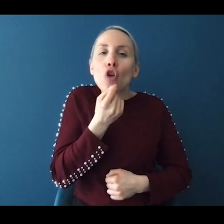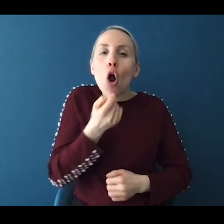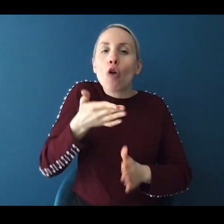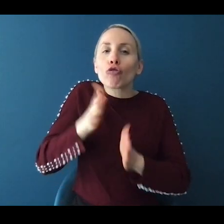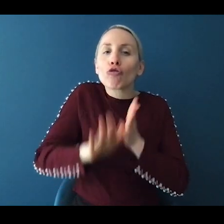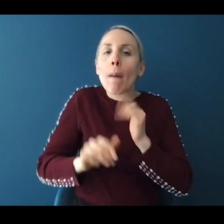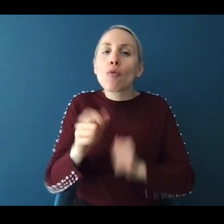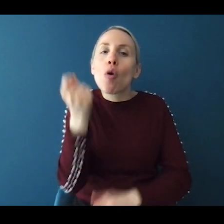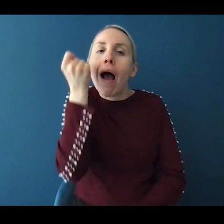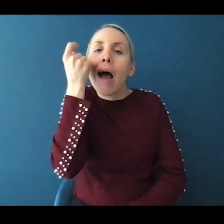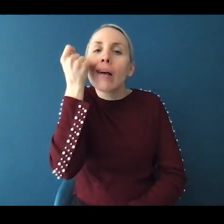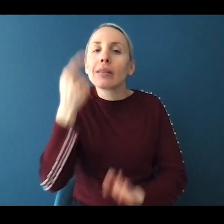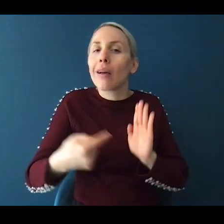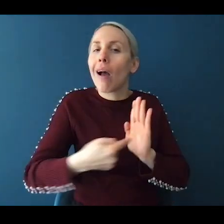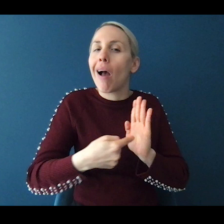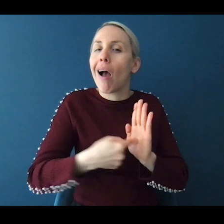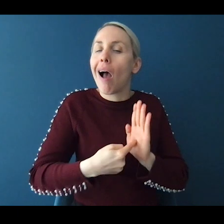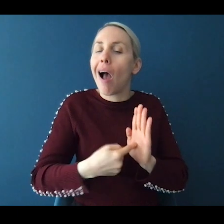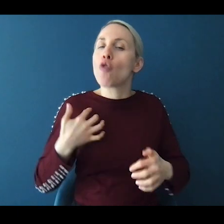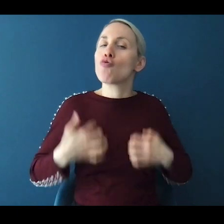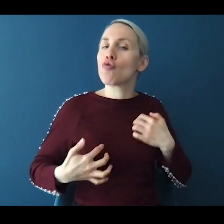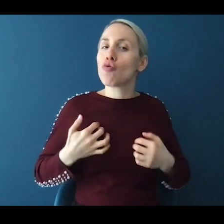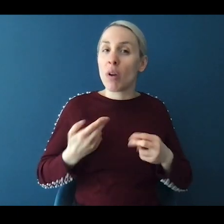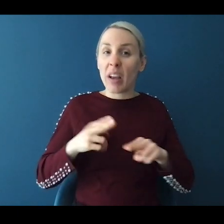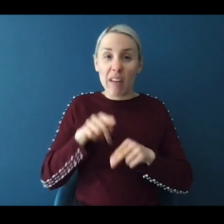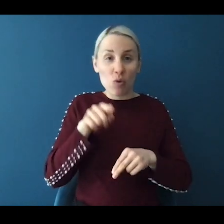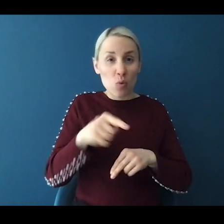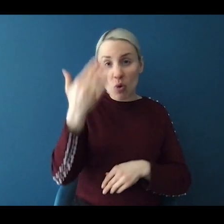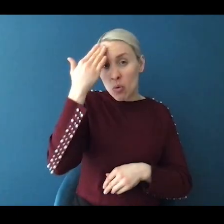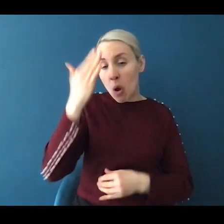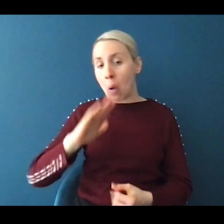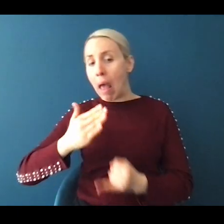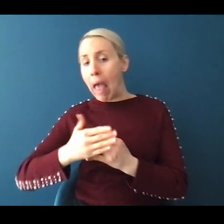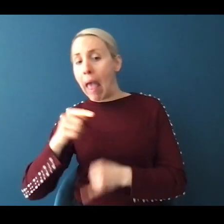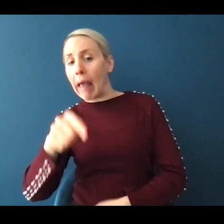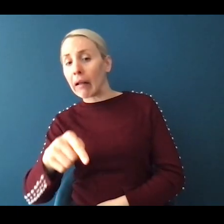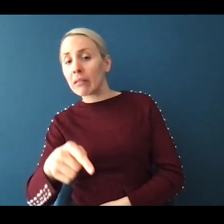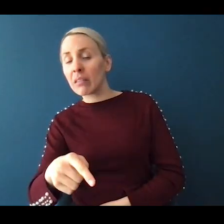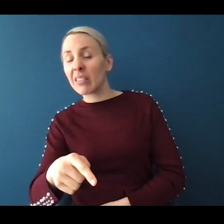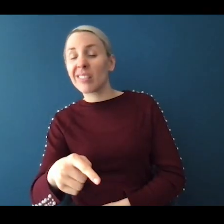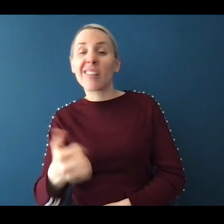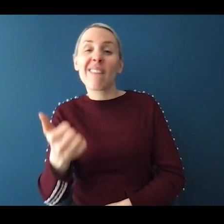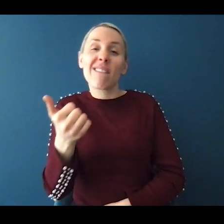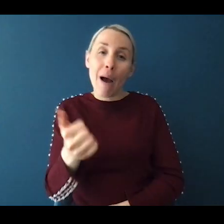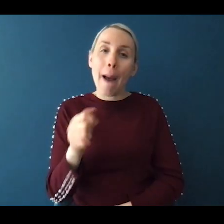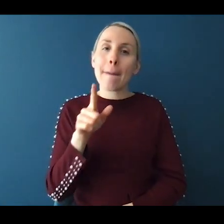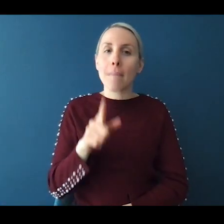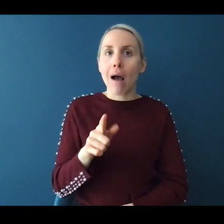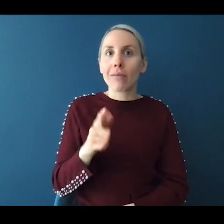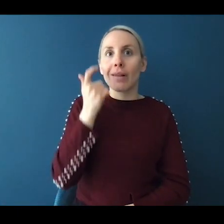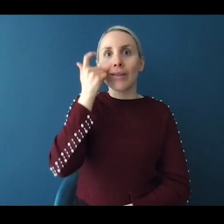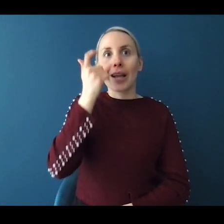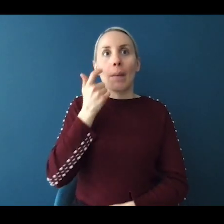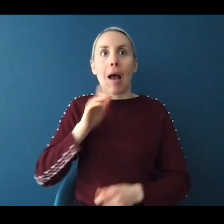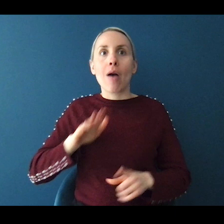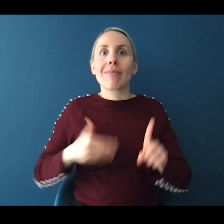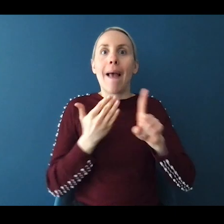interested in that potential of ideas and where it might go if you don't know where the endpoint is that's not necessarily a problem at all because there's a lot of support to